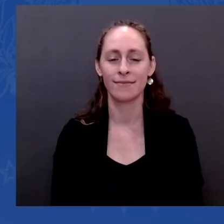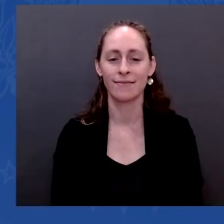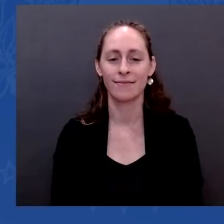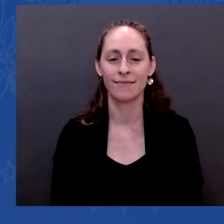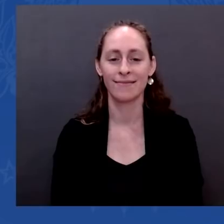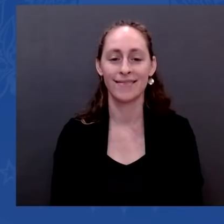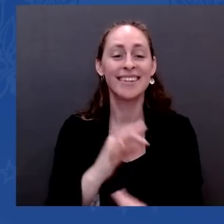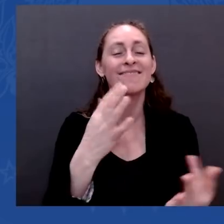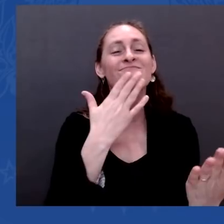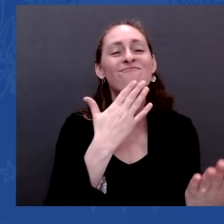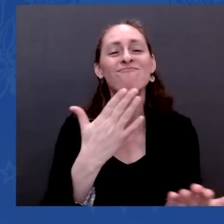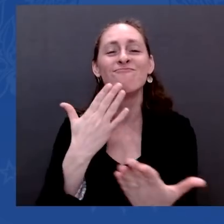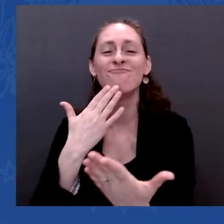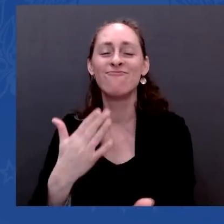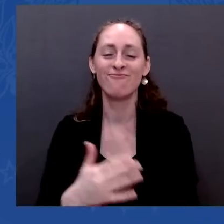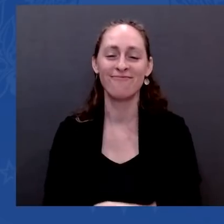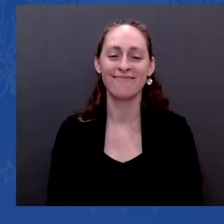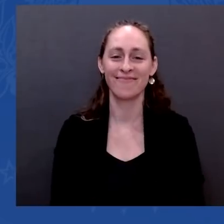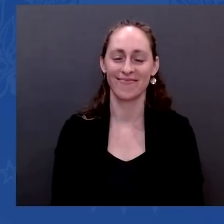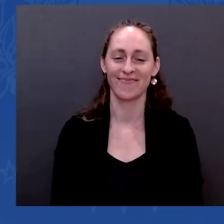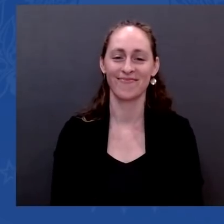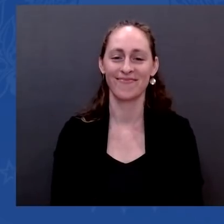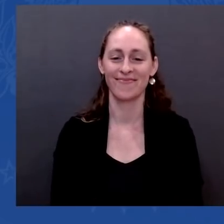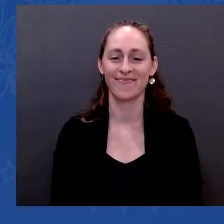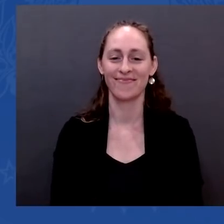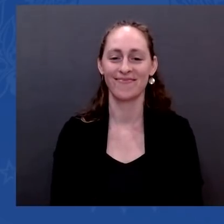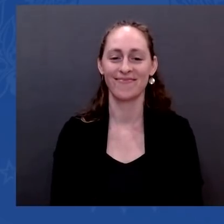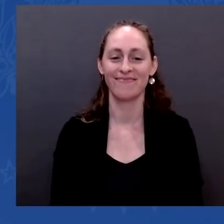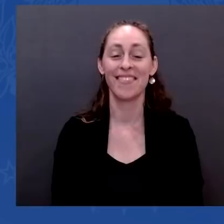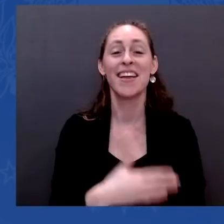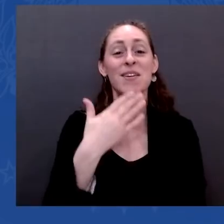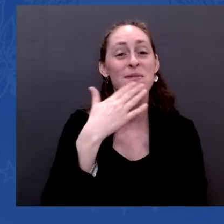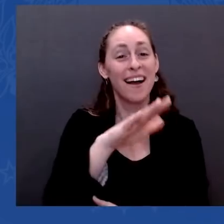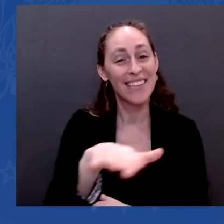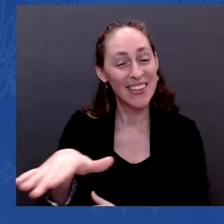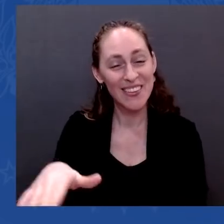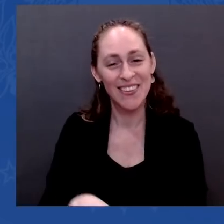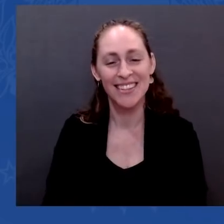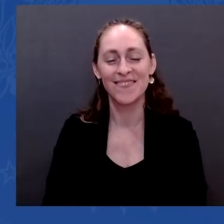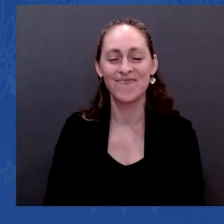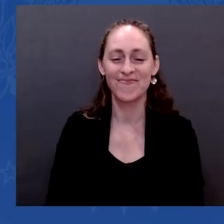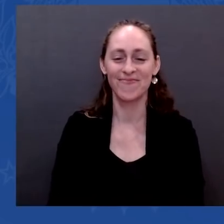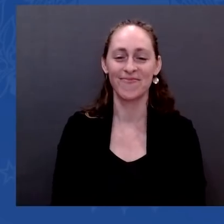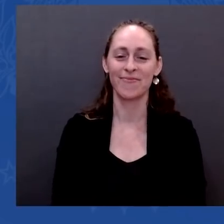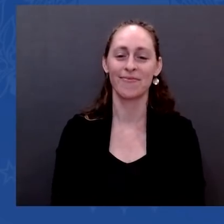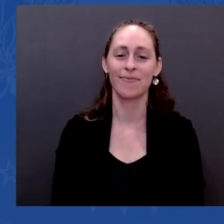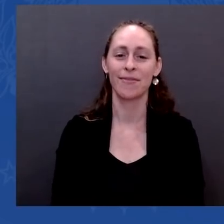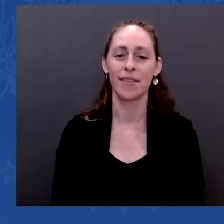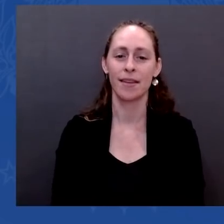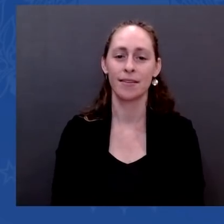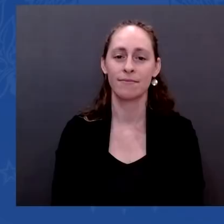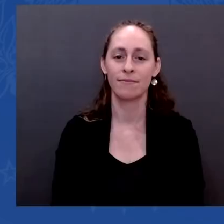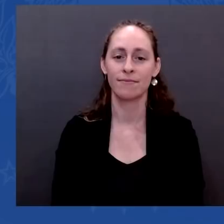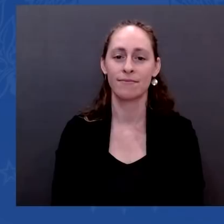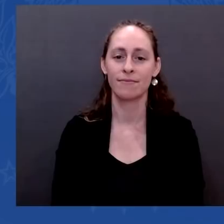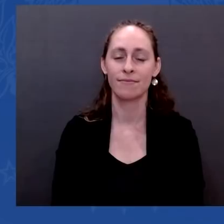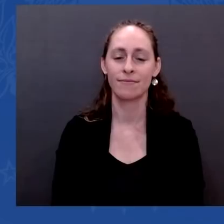Good afternoon. I'd like to start by thanking Chancellor Scholz for making this visit to Washington.